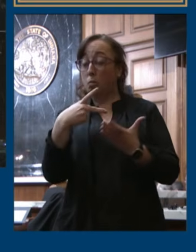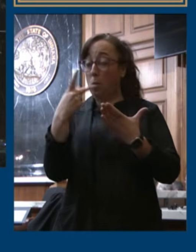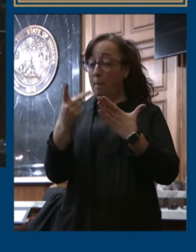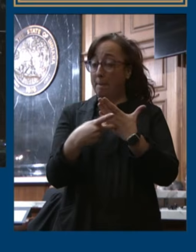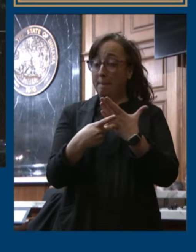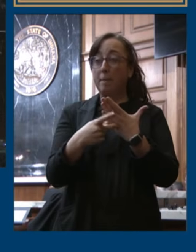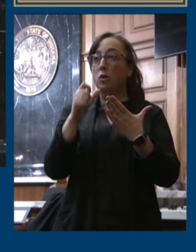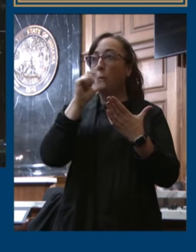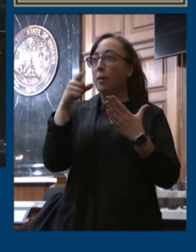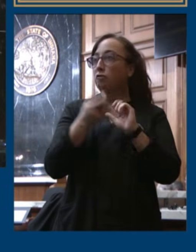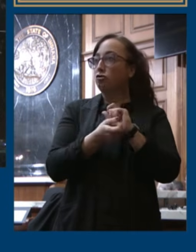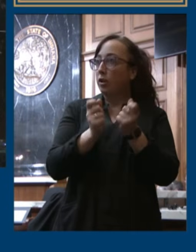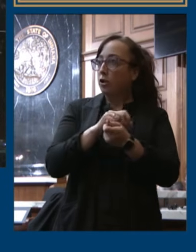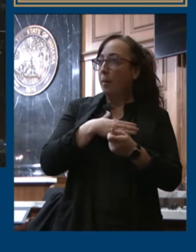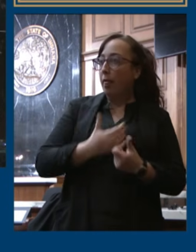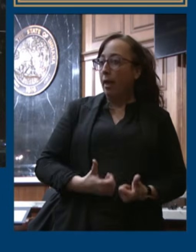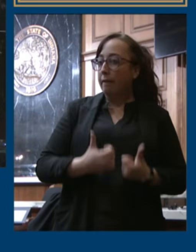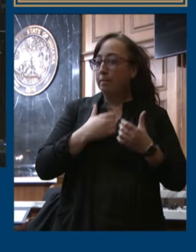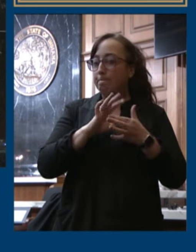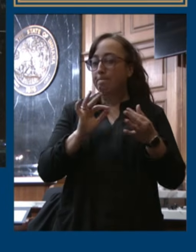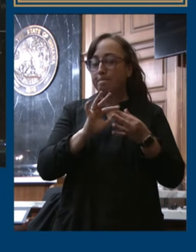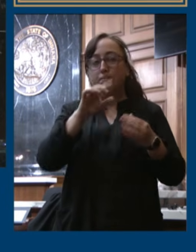MY LIFE," SHE SAID. "IT SAVED IT."